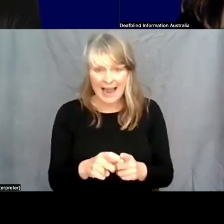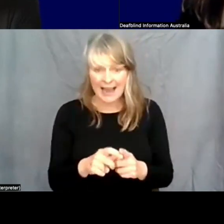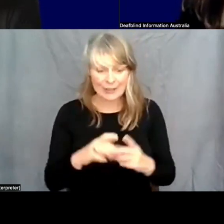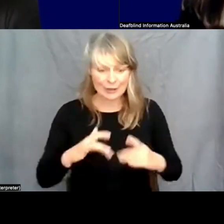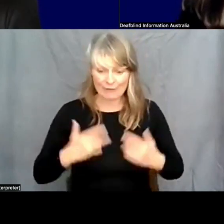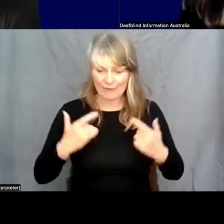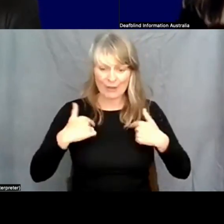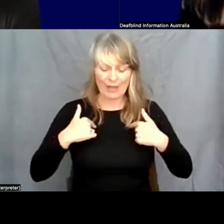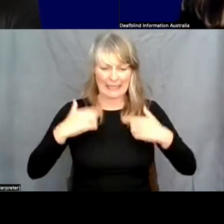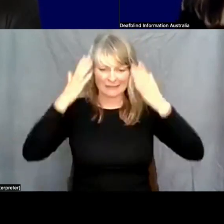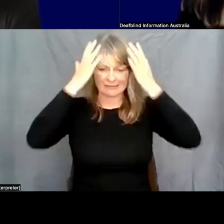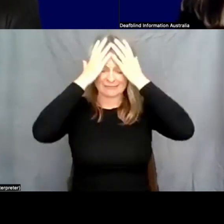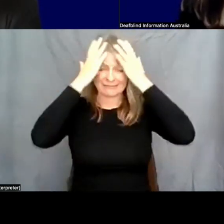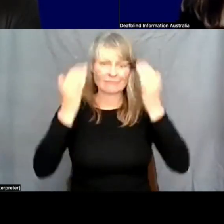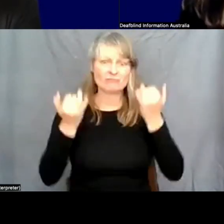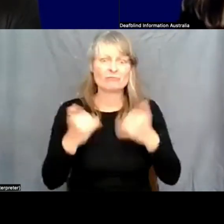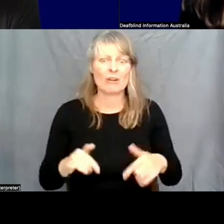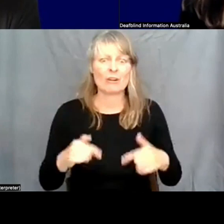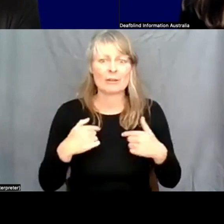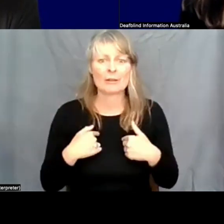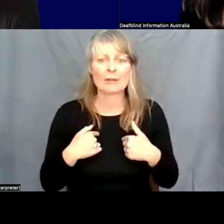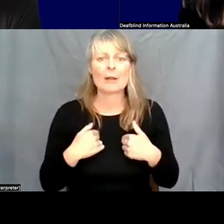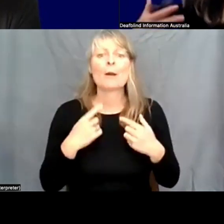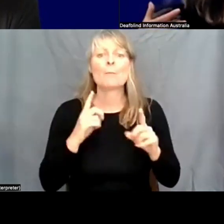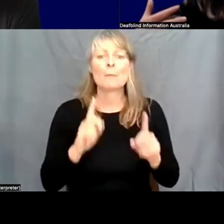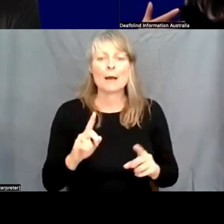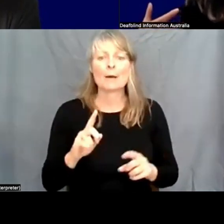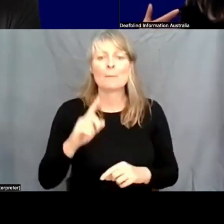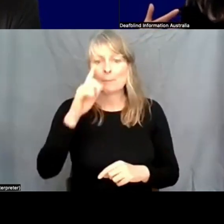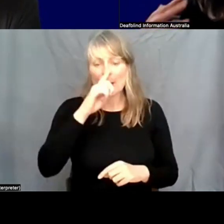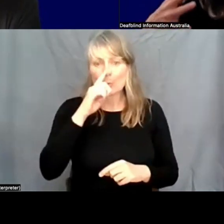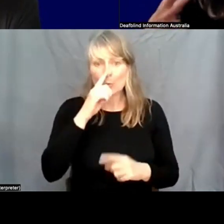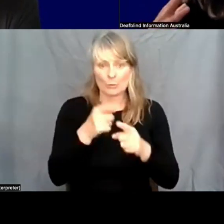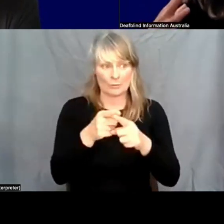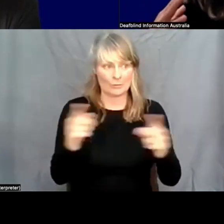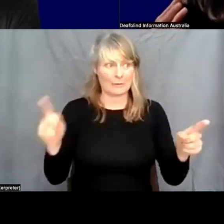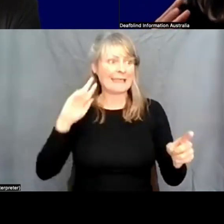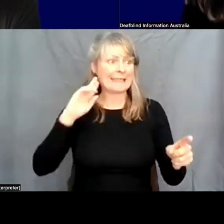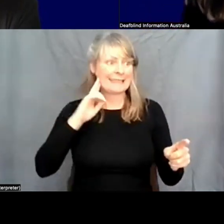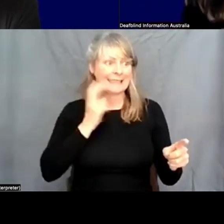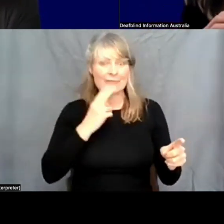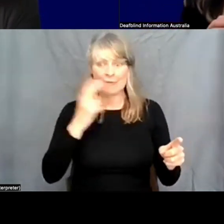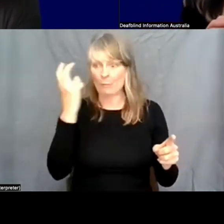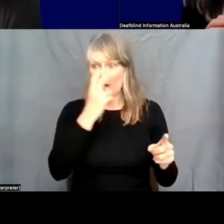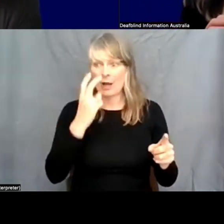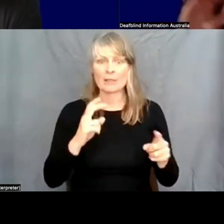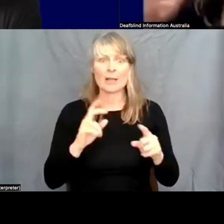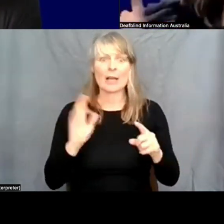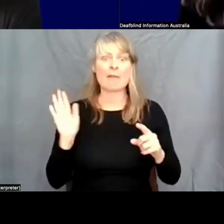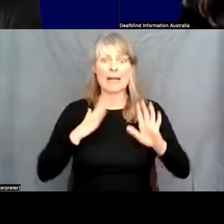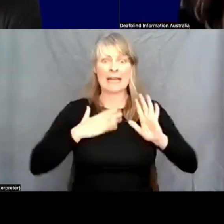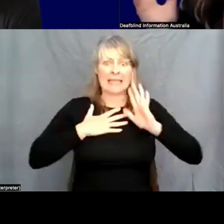but I think people with deafblindness miss out because everyone is going I can't do it. I can't do it! I can't teach it.